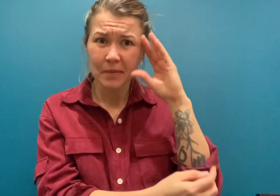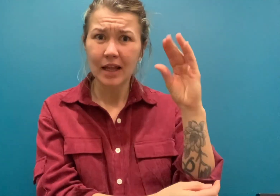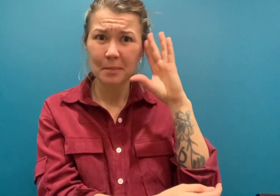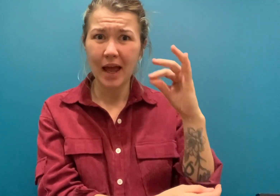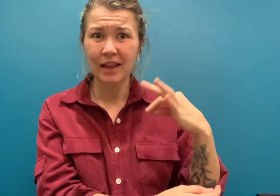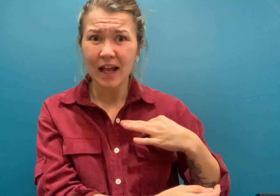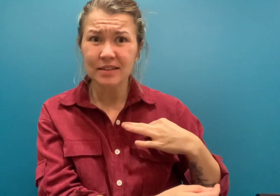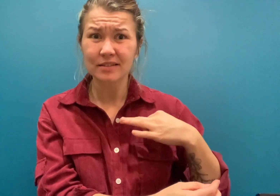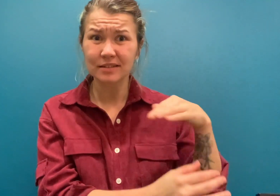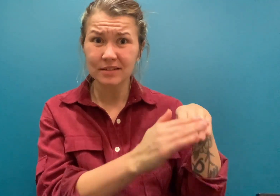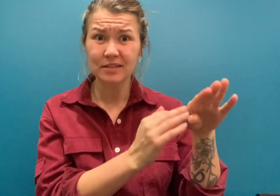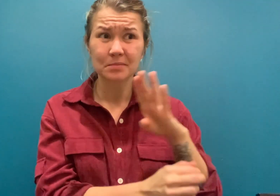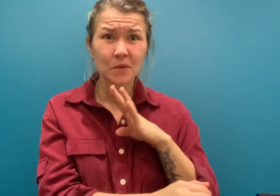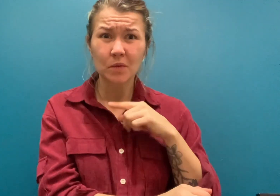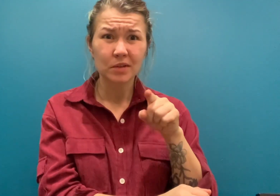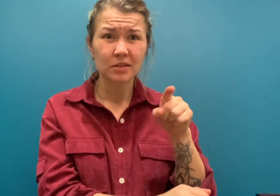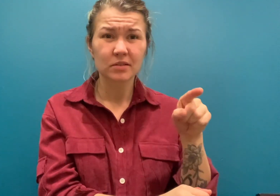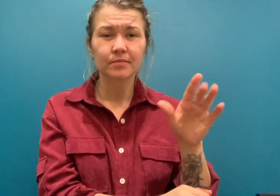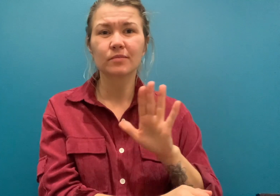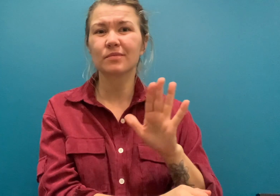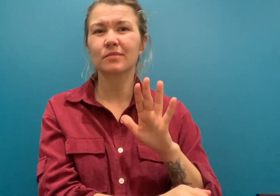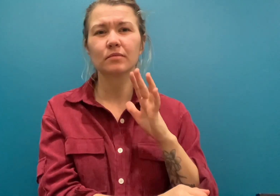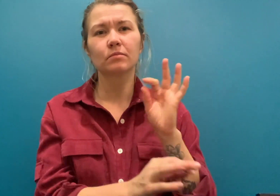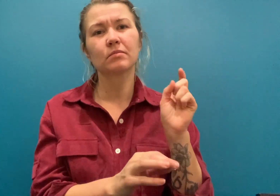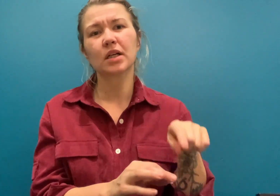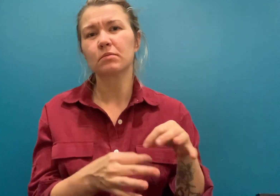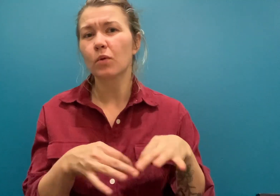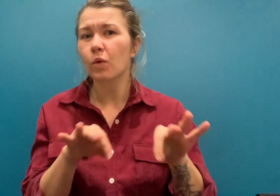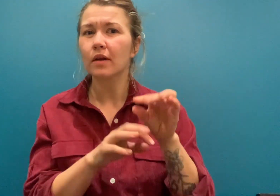for the board were all men and felt it was important